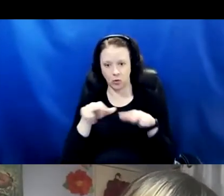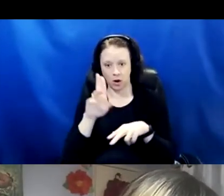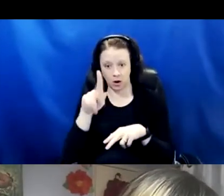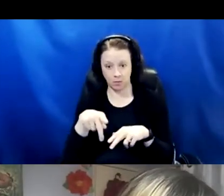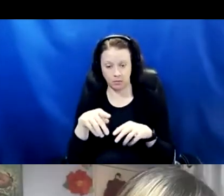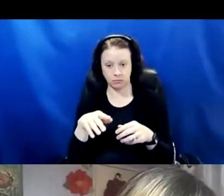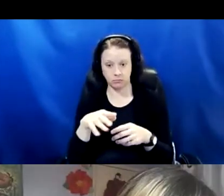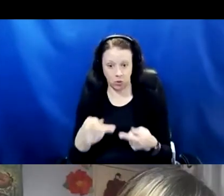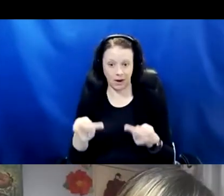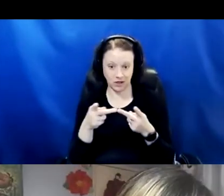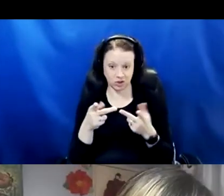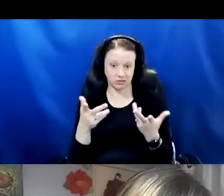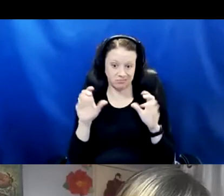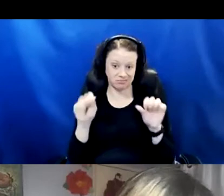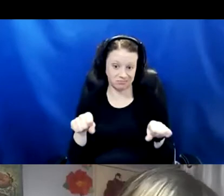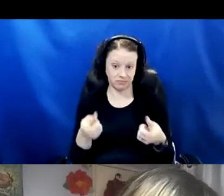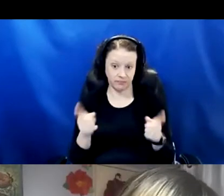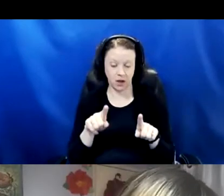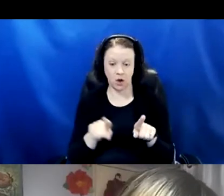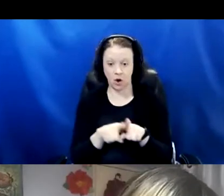There's also a very big police and National Guard presence